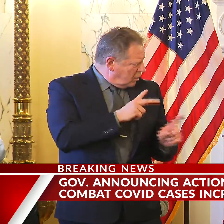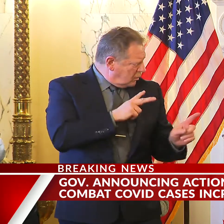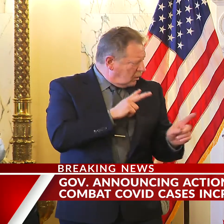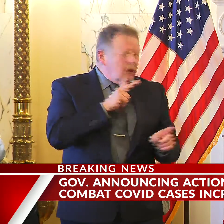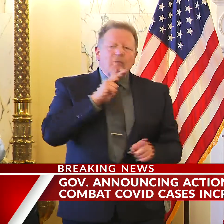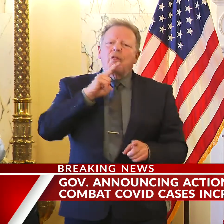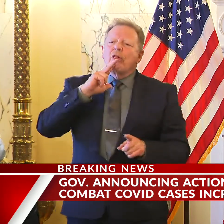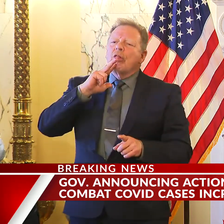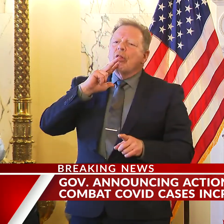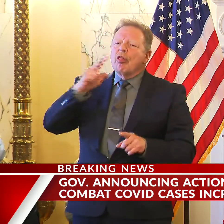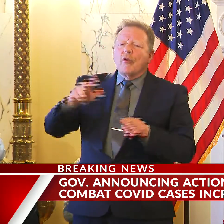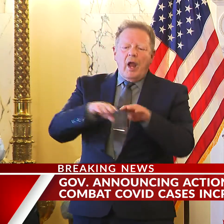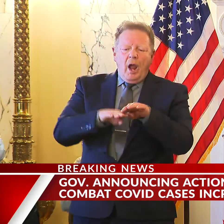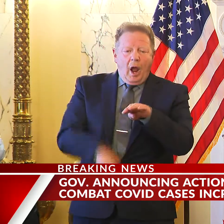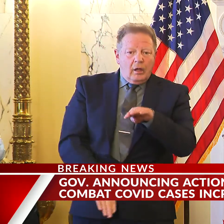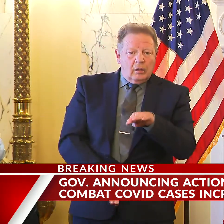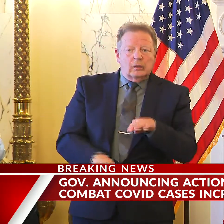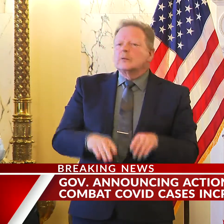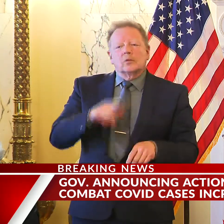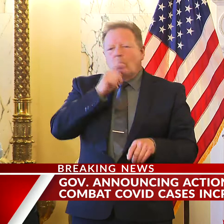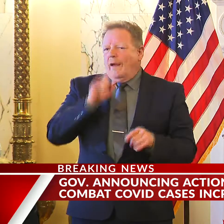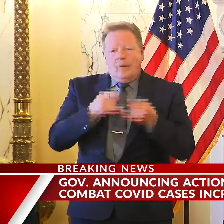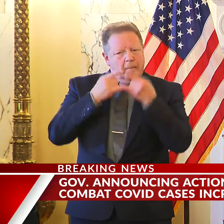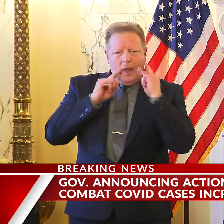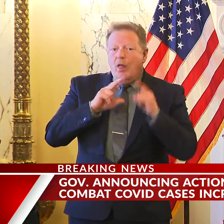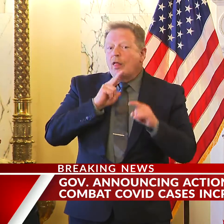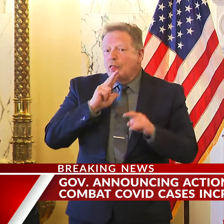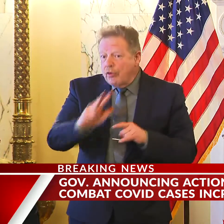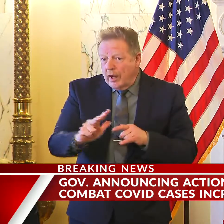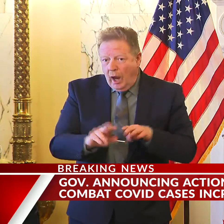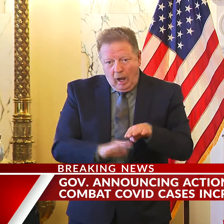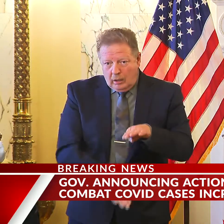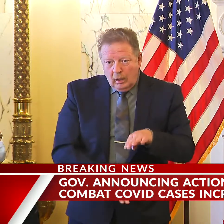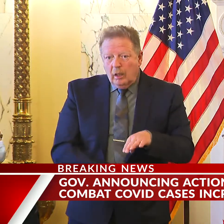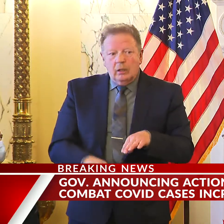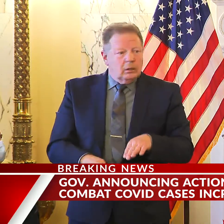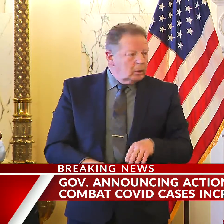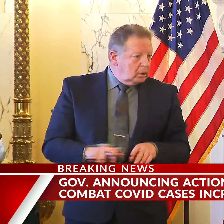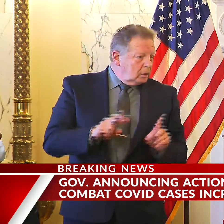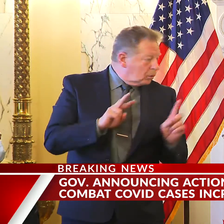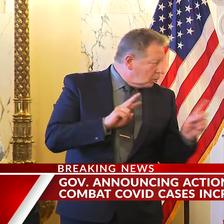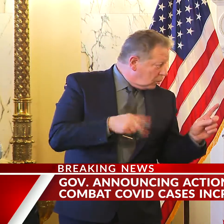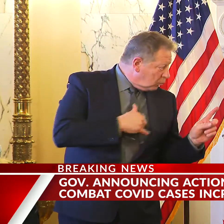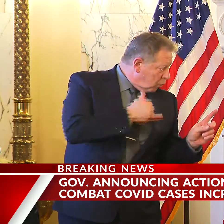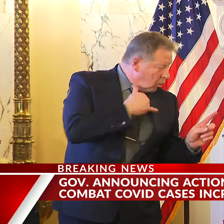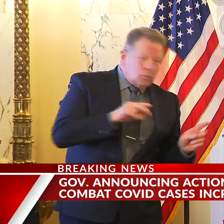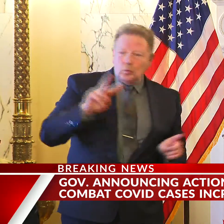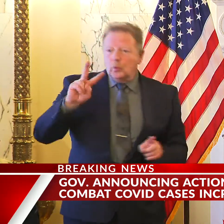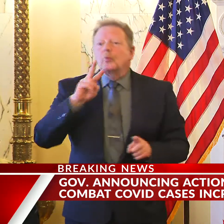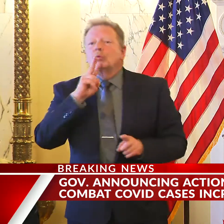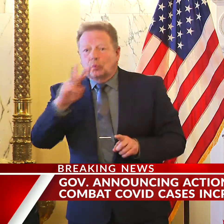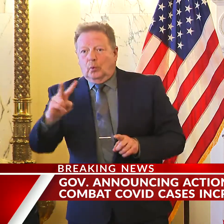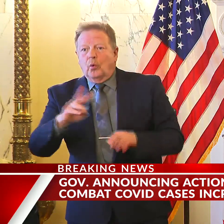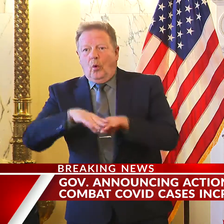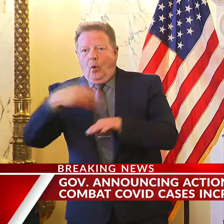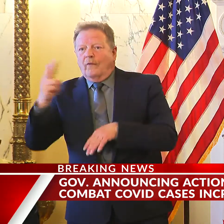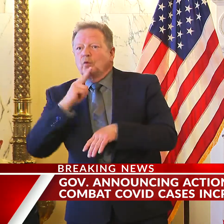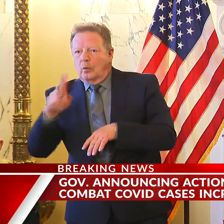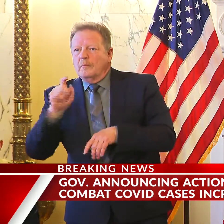CHILDREN WILL HAVE TO WEAR MASKS. THAT TO SOMEBODY ELSE. AND I THINK WITH 3 AND UNDER IS THAT IS THAT WE 3 AND UNDER THINK 3 IN AND